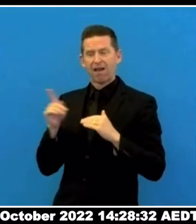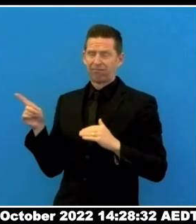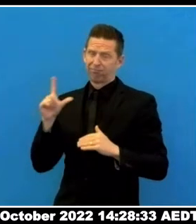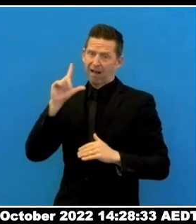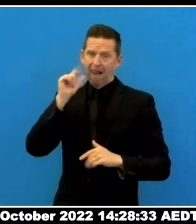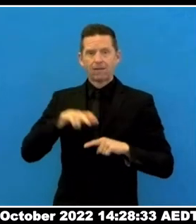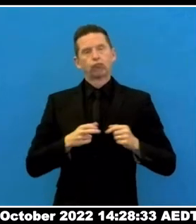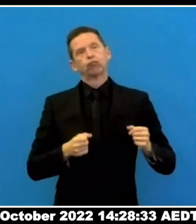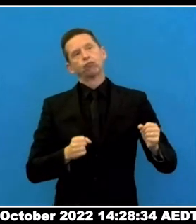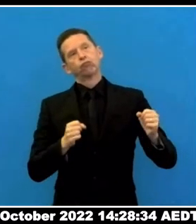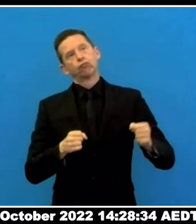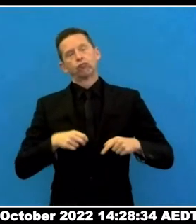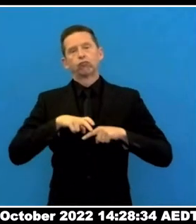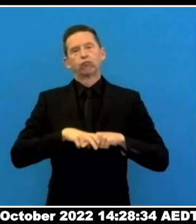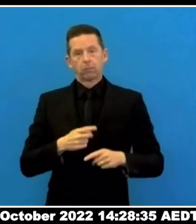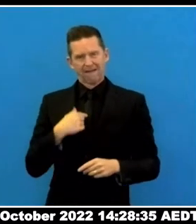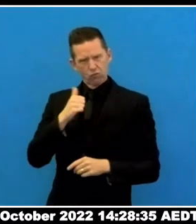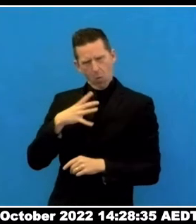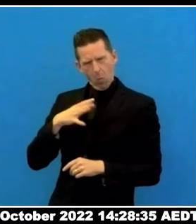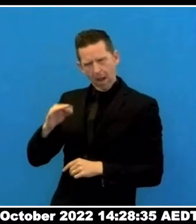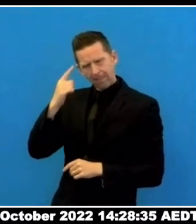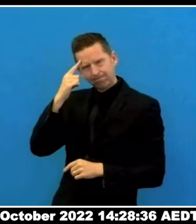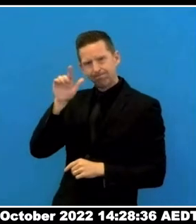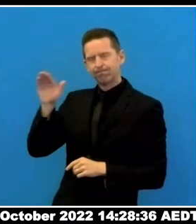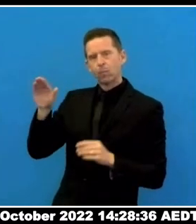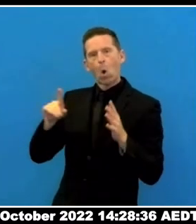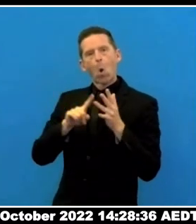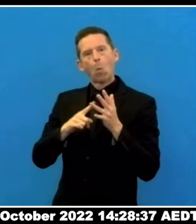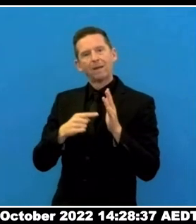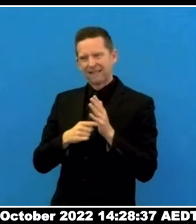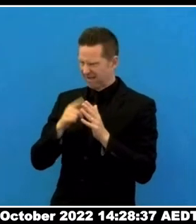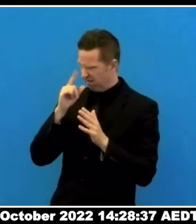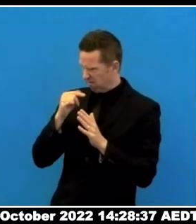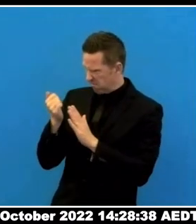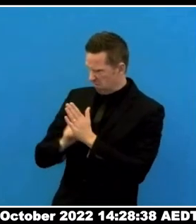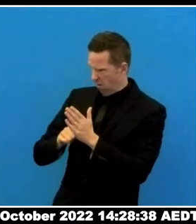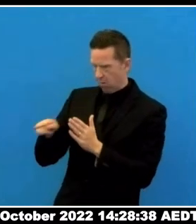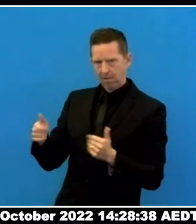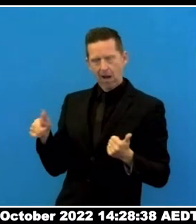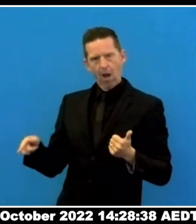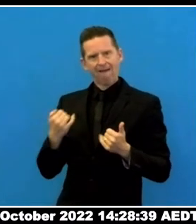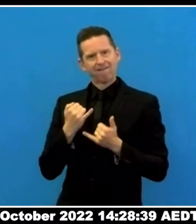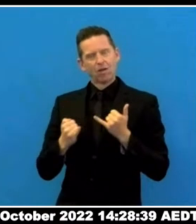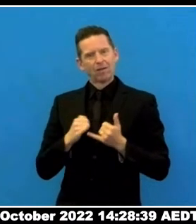I asked the OT to get her one, because she is calm and happy when she is swinging.